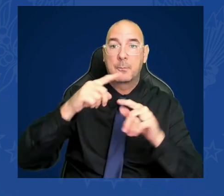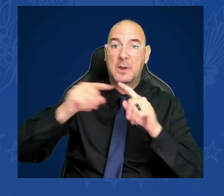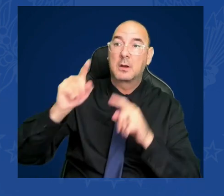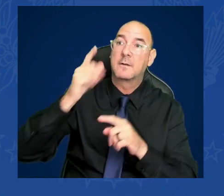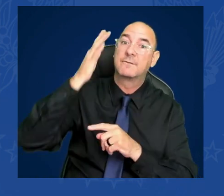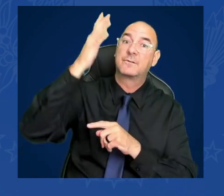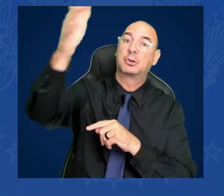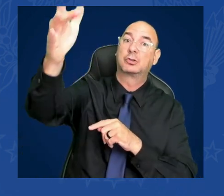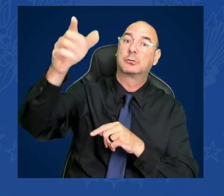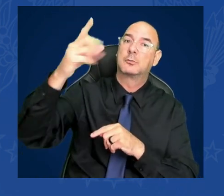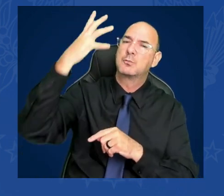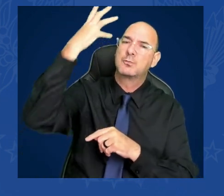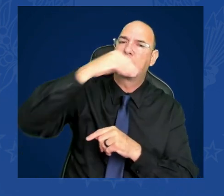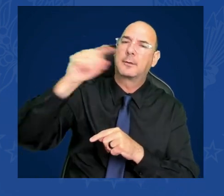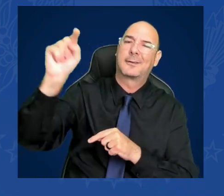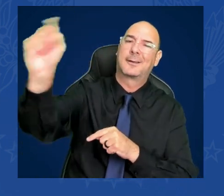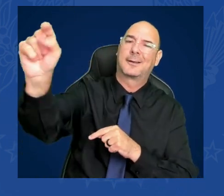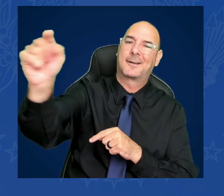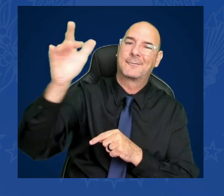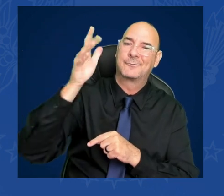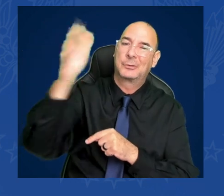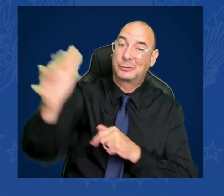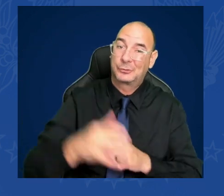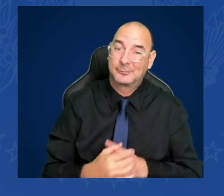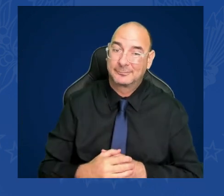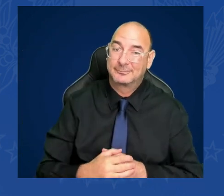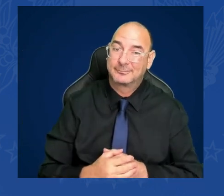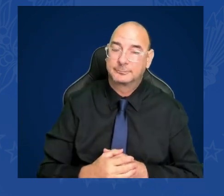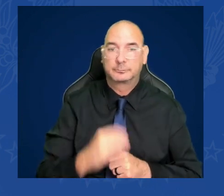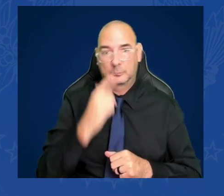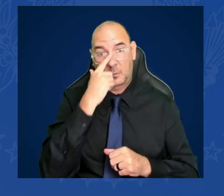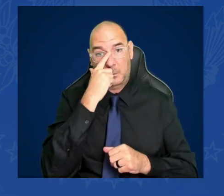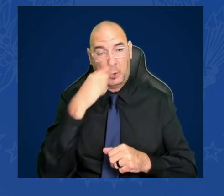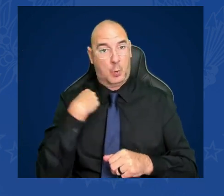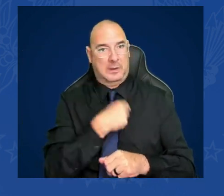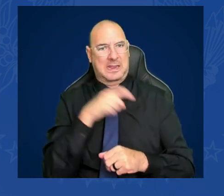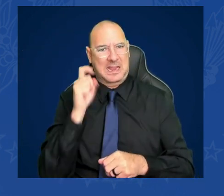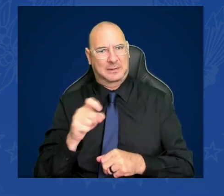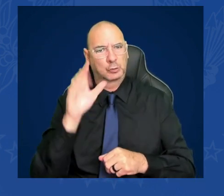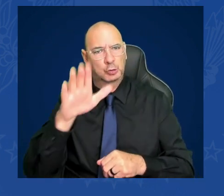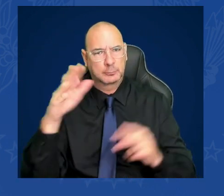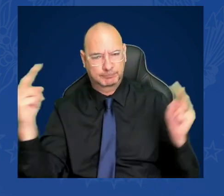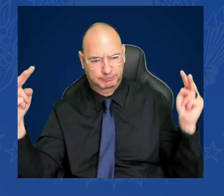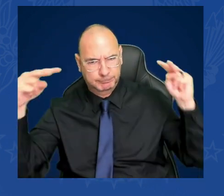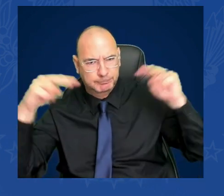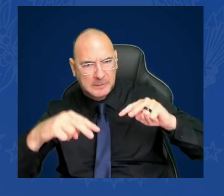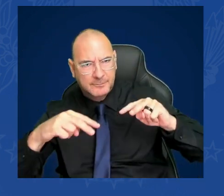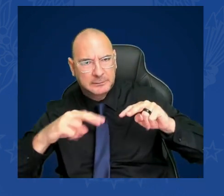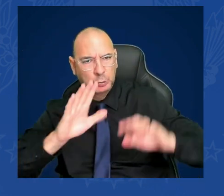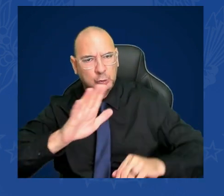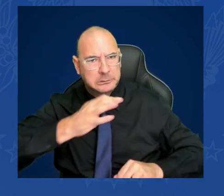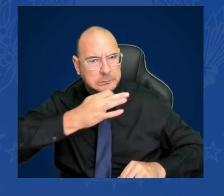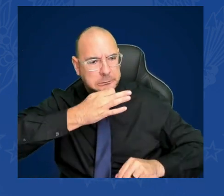We need your perspective, and we need your expertise. In just a few short minutes, you will take an oath